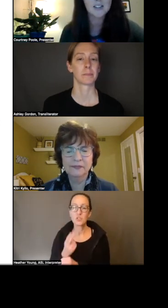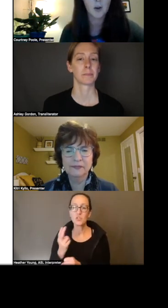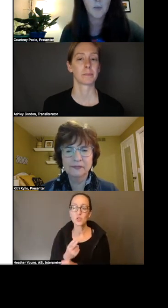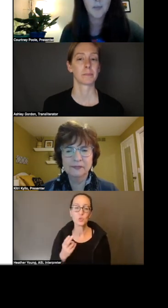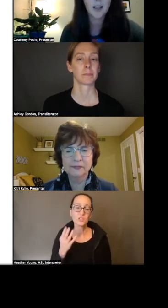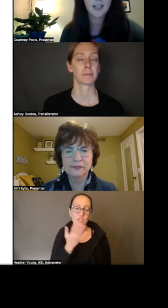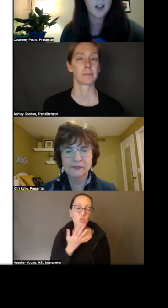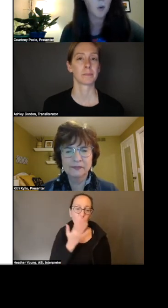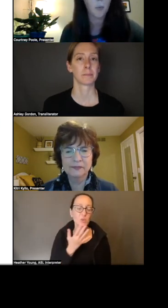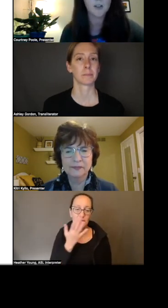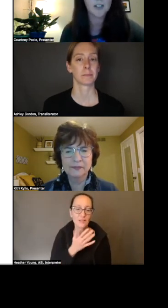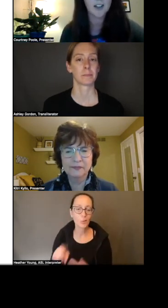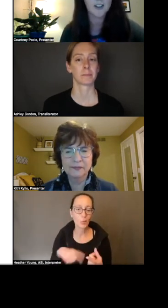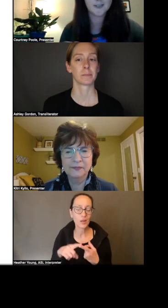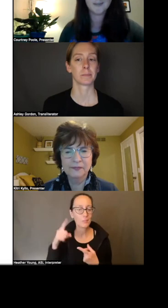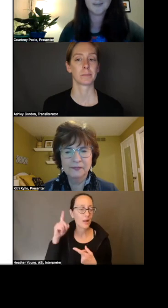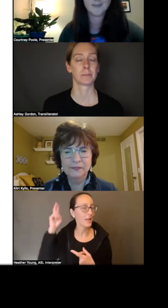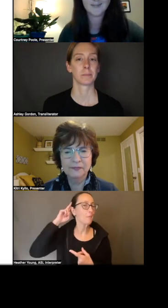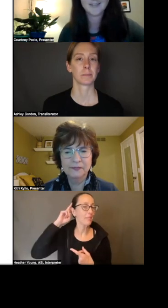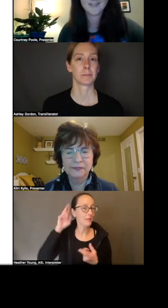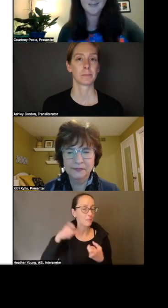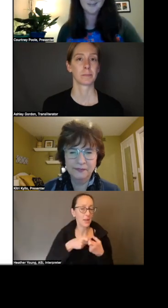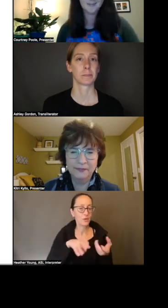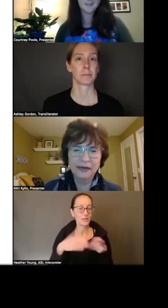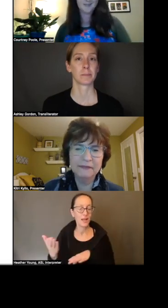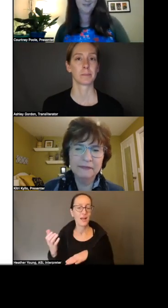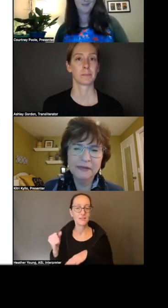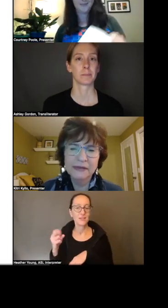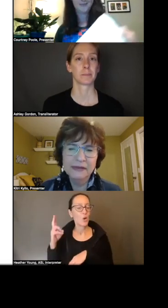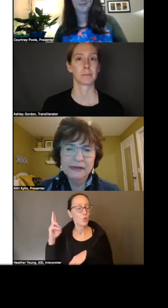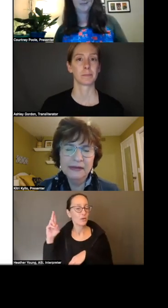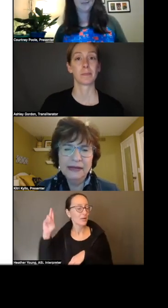So they go well together. Yeah.